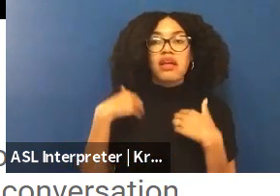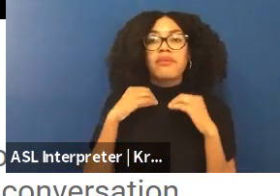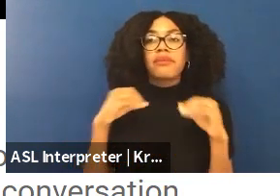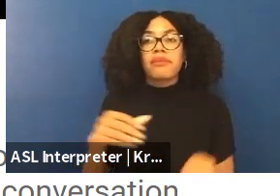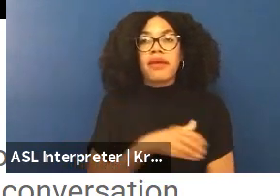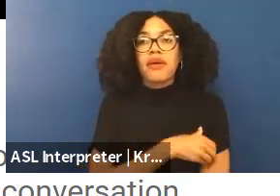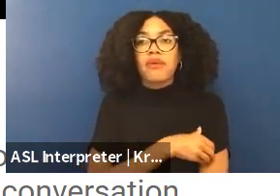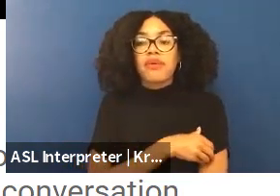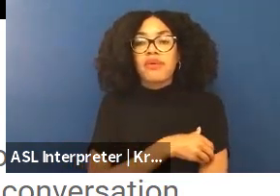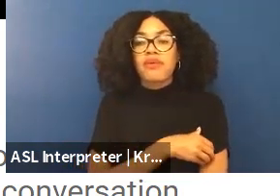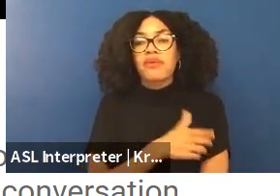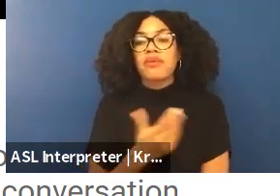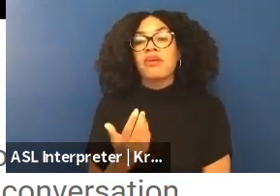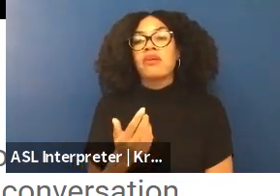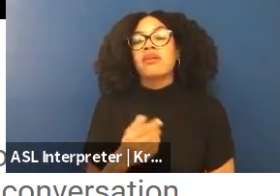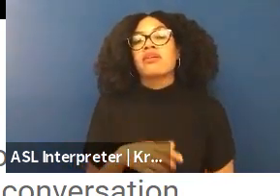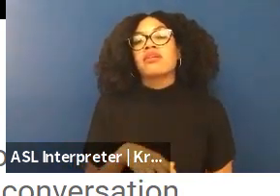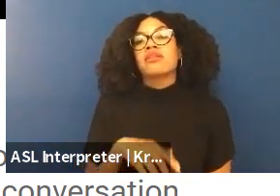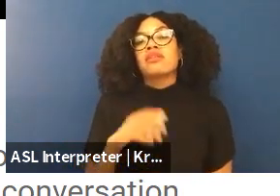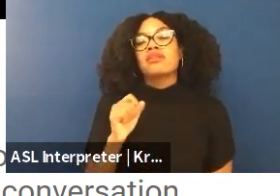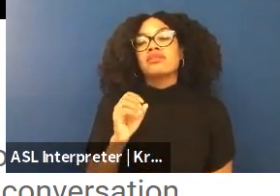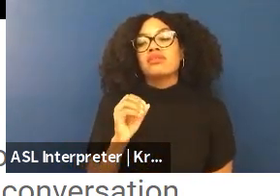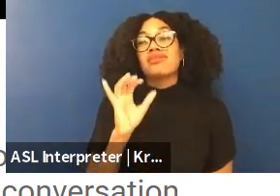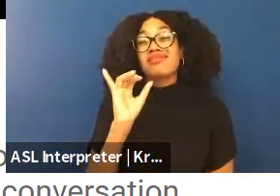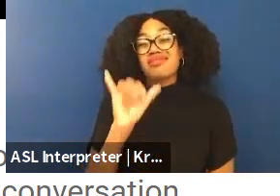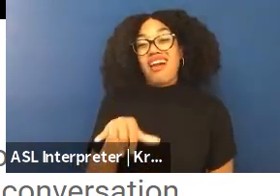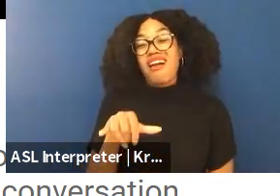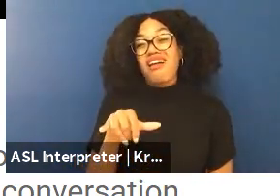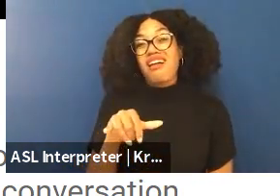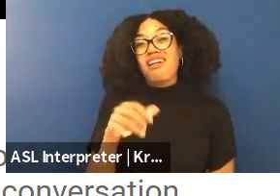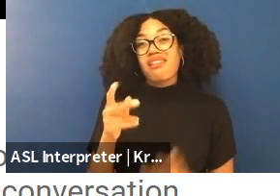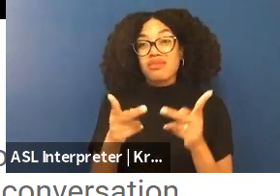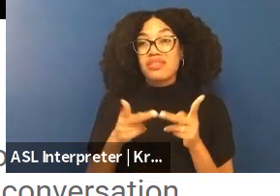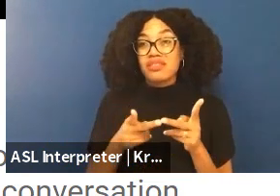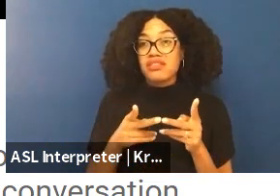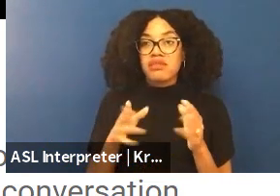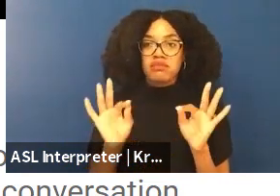And the beauty of that kind of position is that it allows me to work--